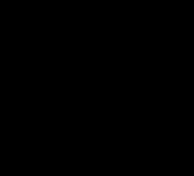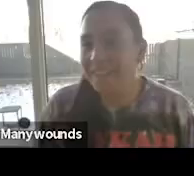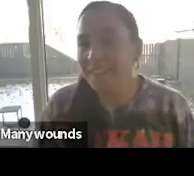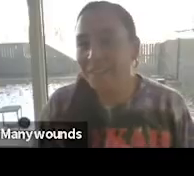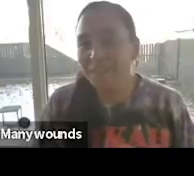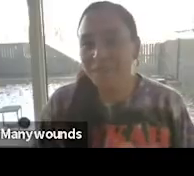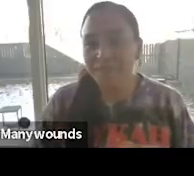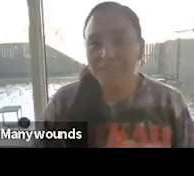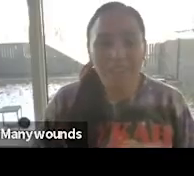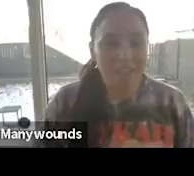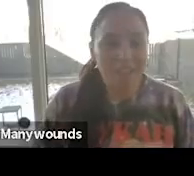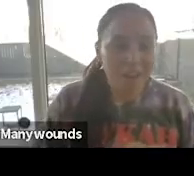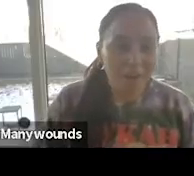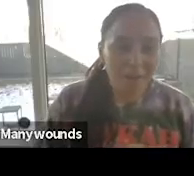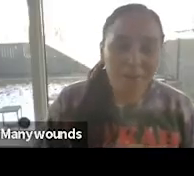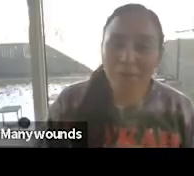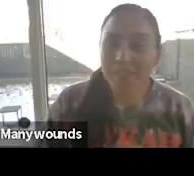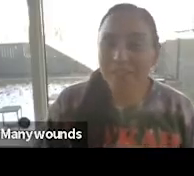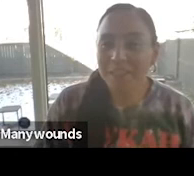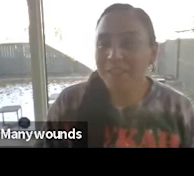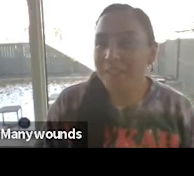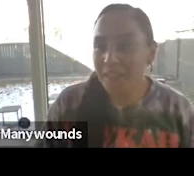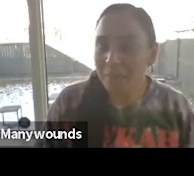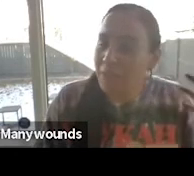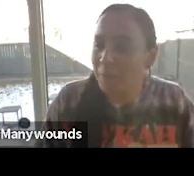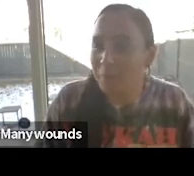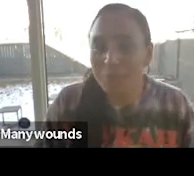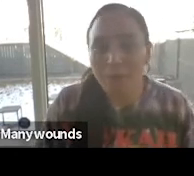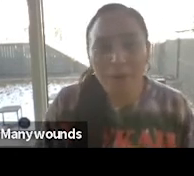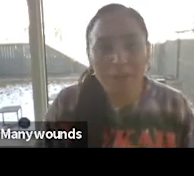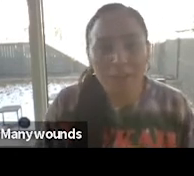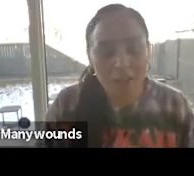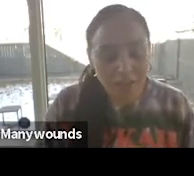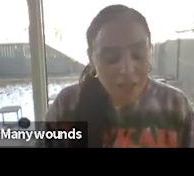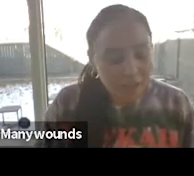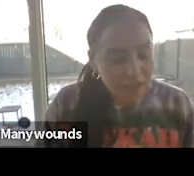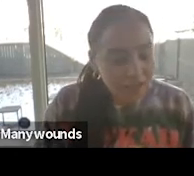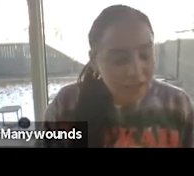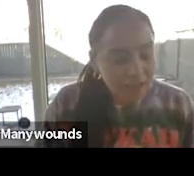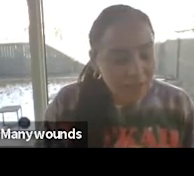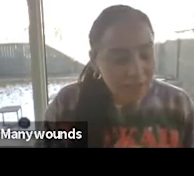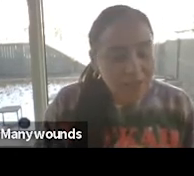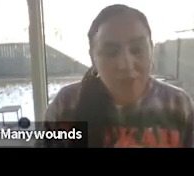Thank you. I also wanted to like something that's been coming to my mind was that you know, this,